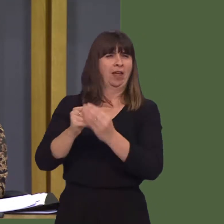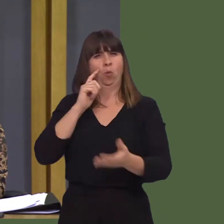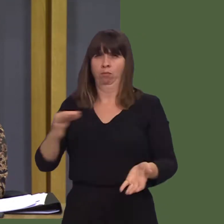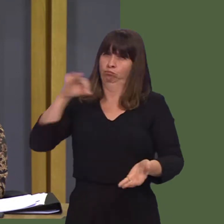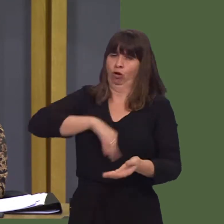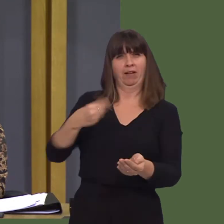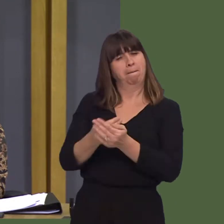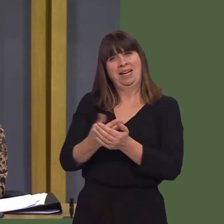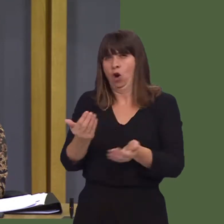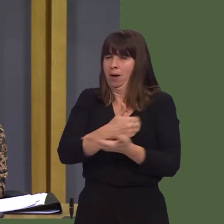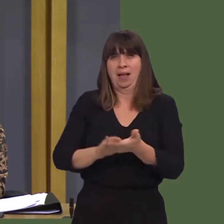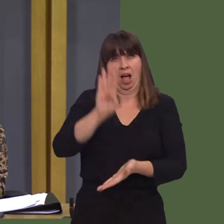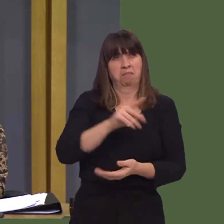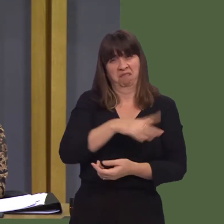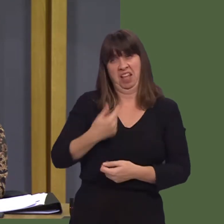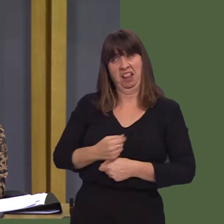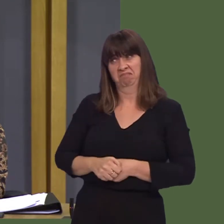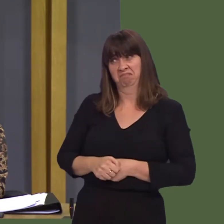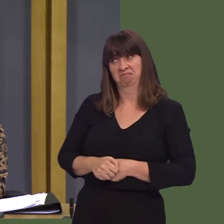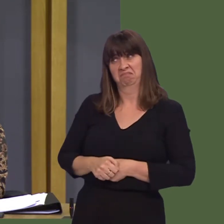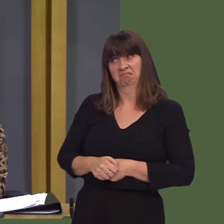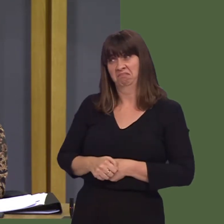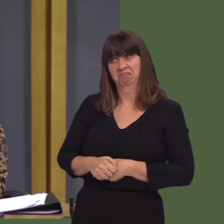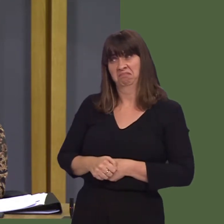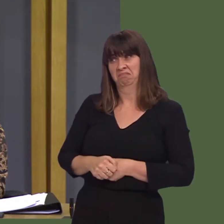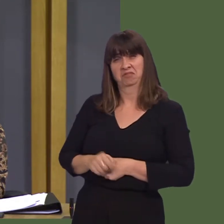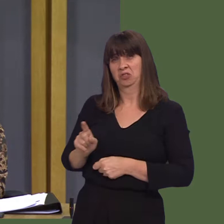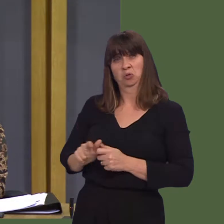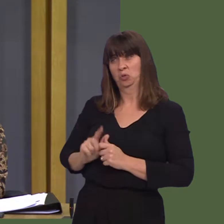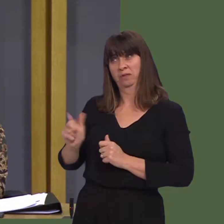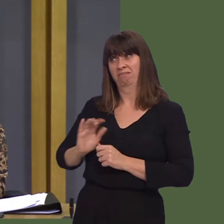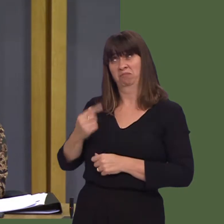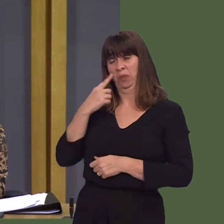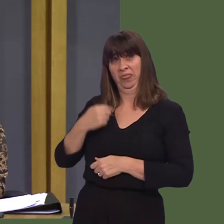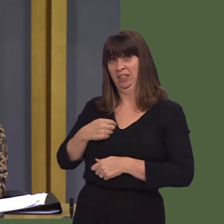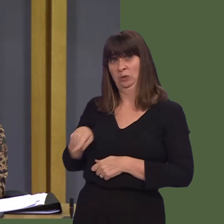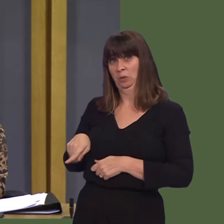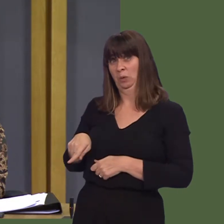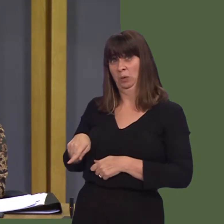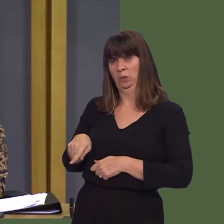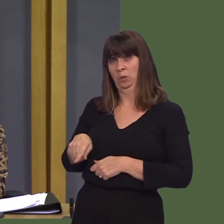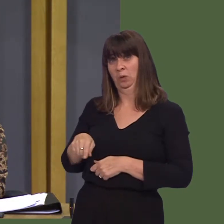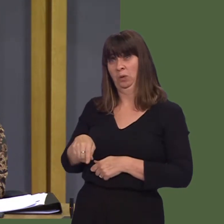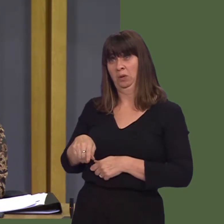She agrees with us about investing the £1.4 billion that is there currently for the black